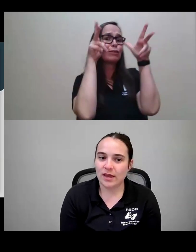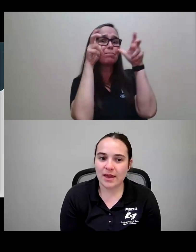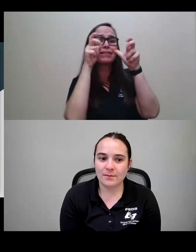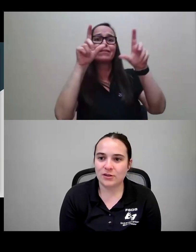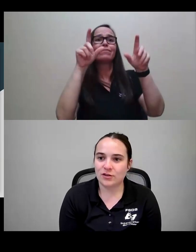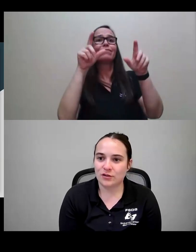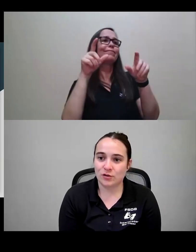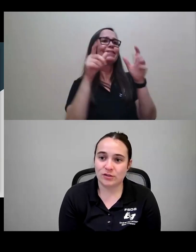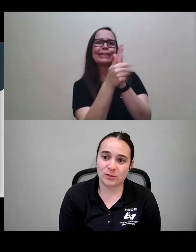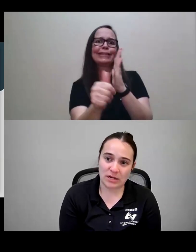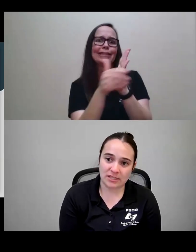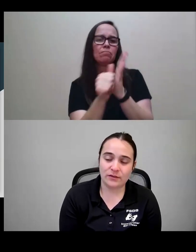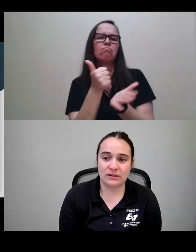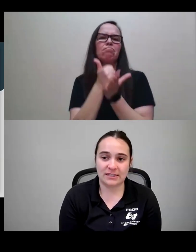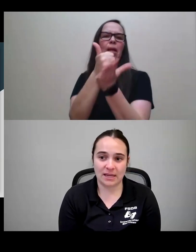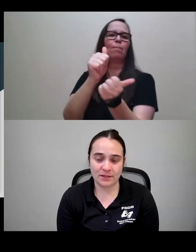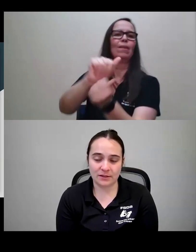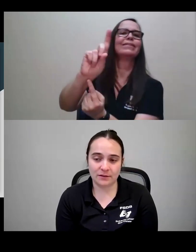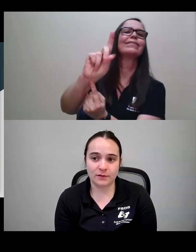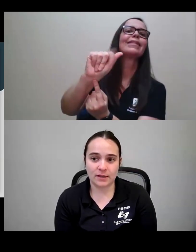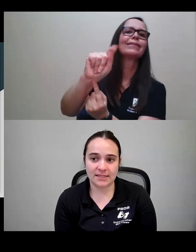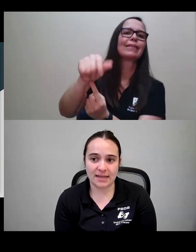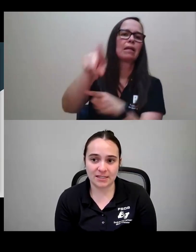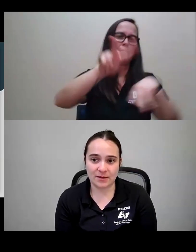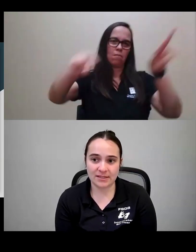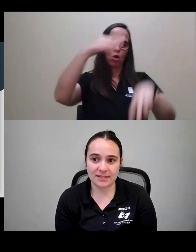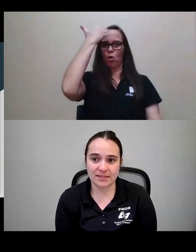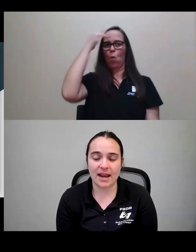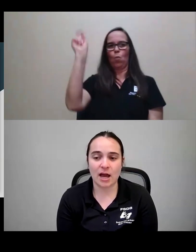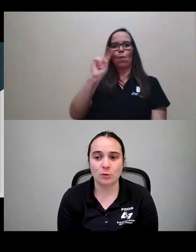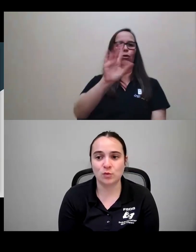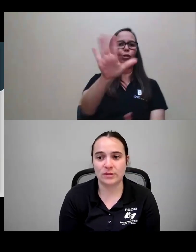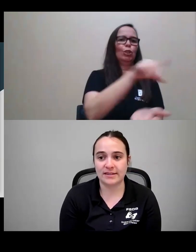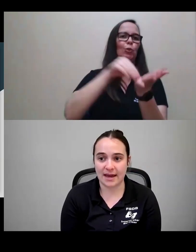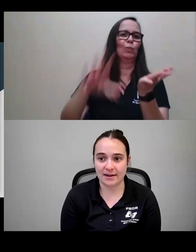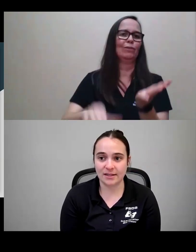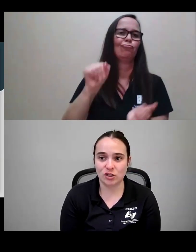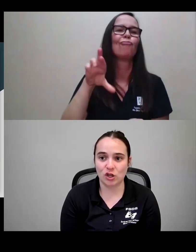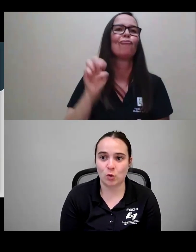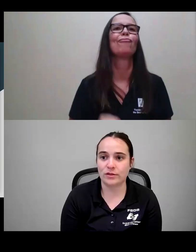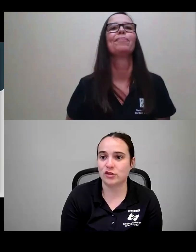so again making sure there's those expressive and receptive assessments that helps with data to know